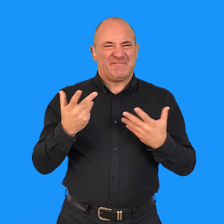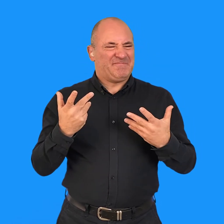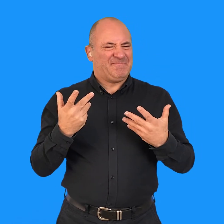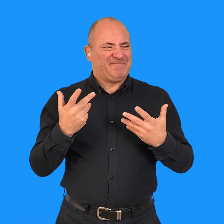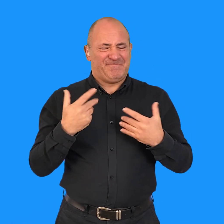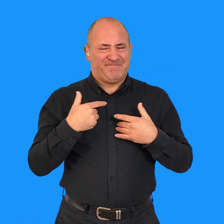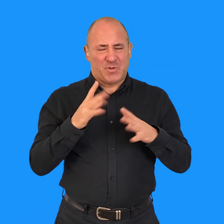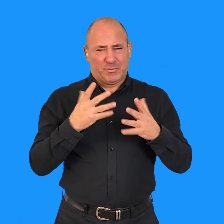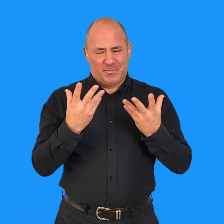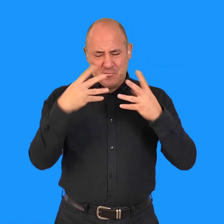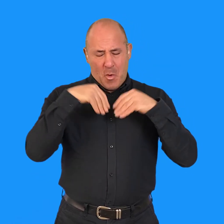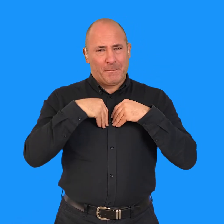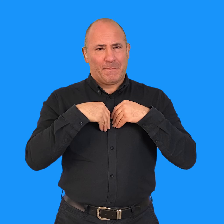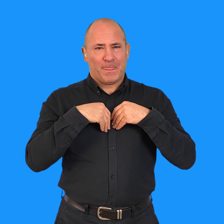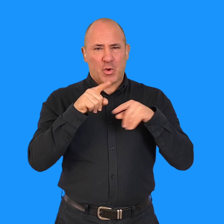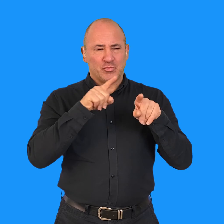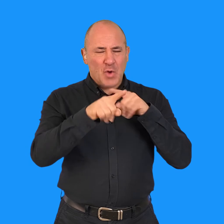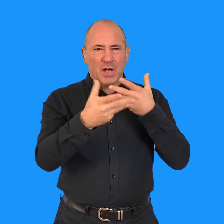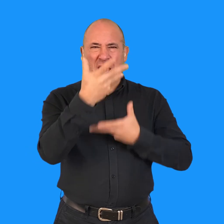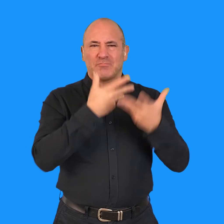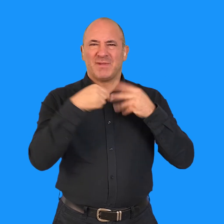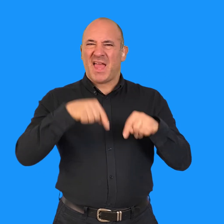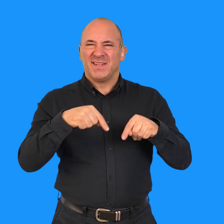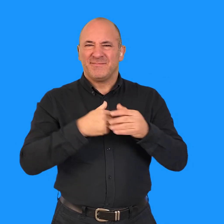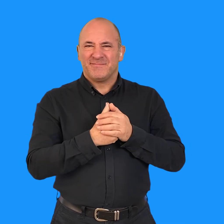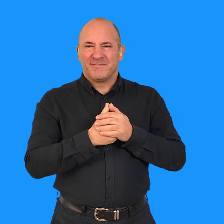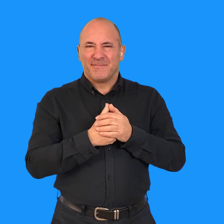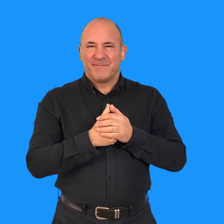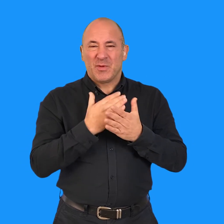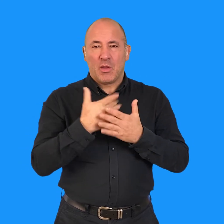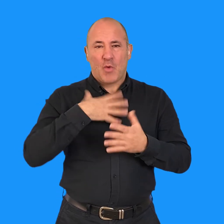because they thought it was not getting across